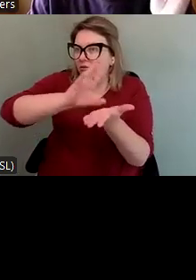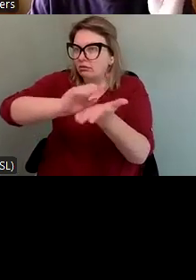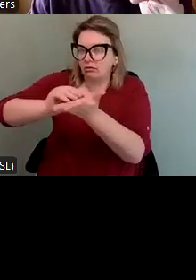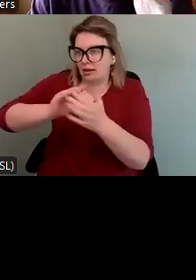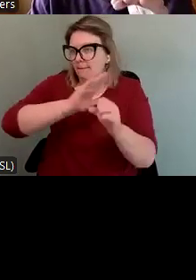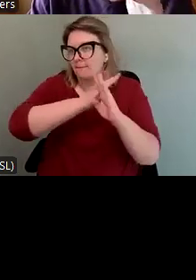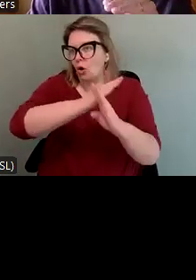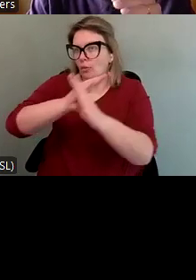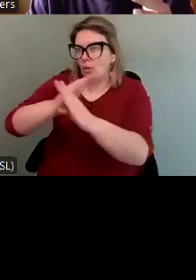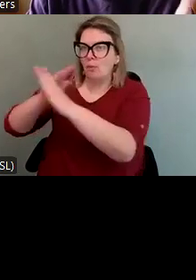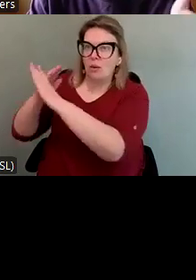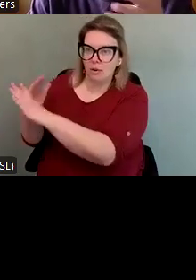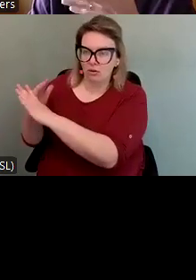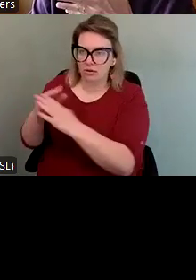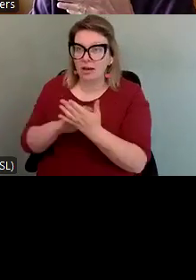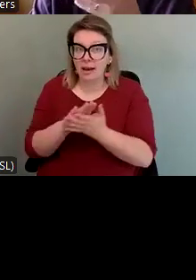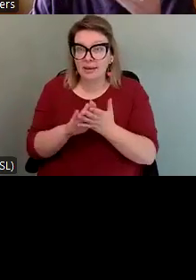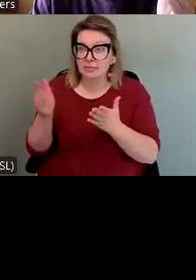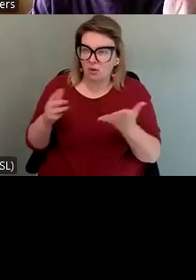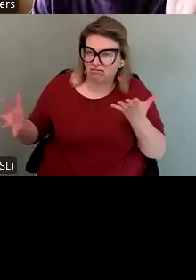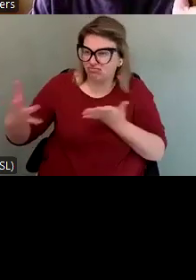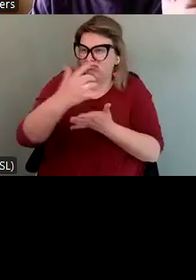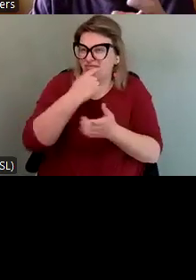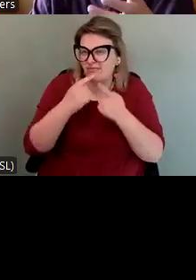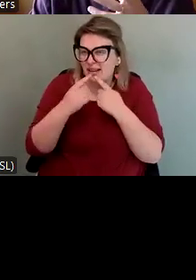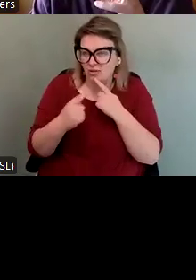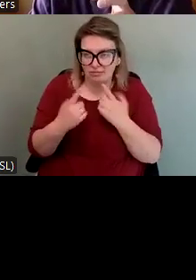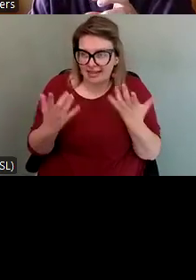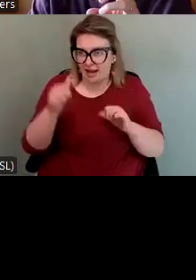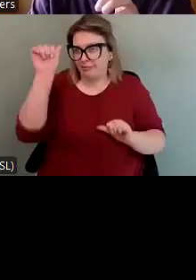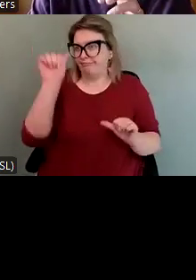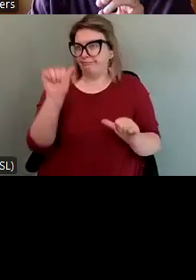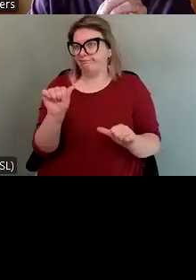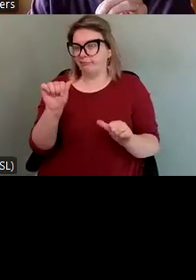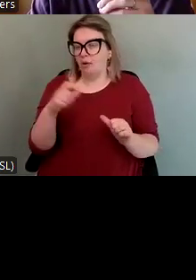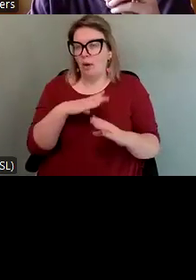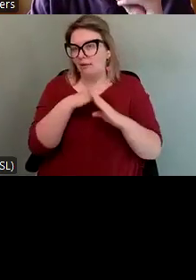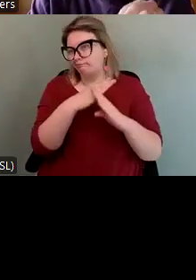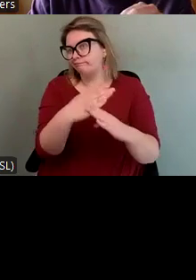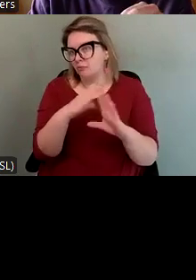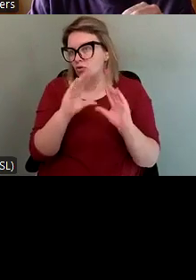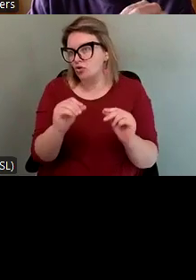A lot of that data is now going because these browsers are blocking that level of tracking.